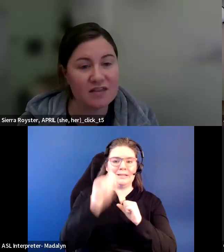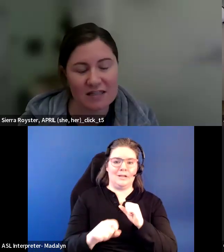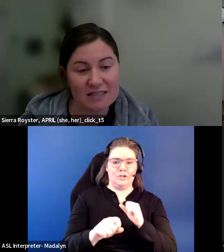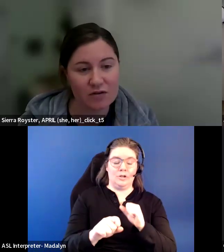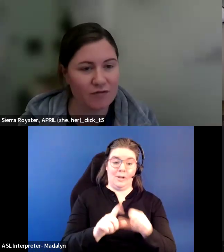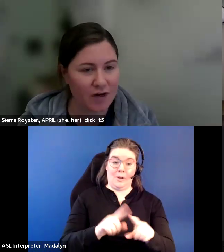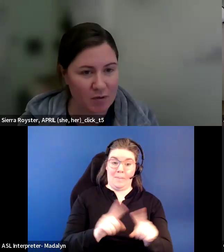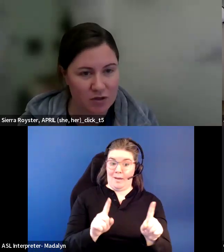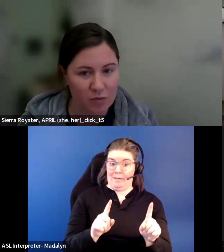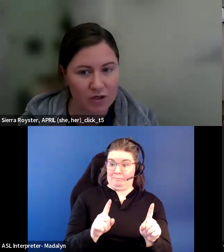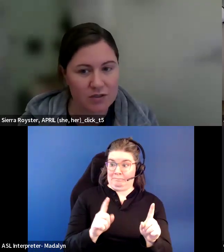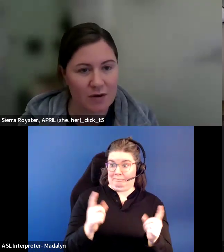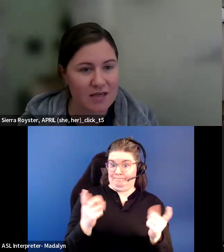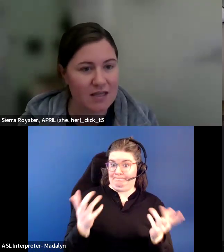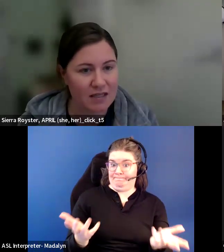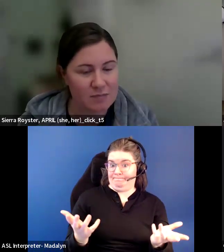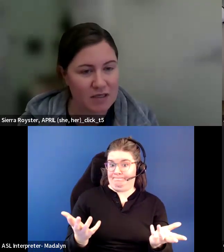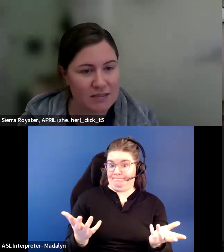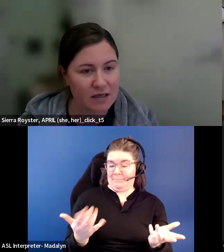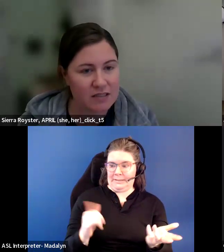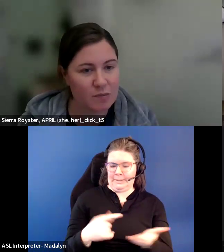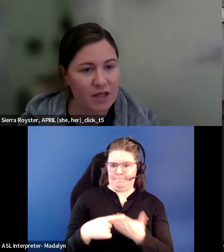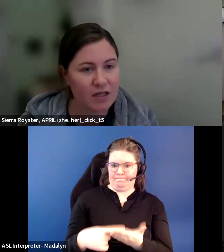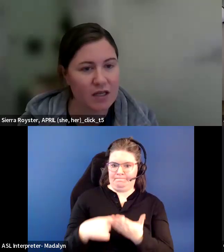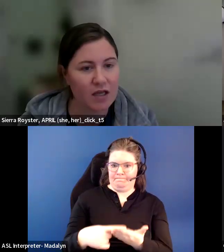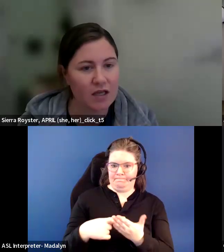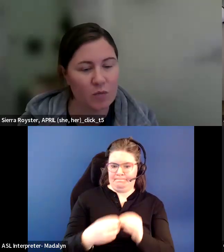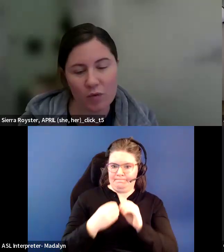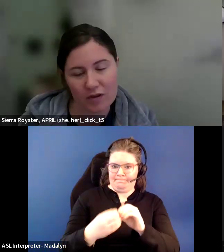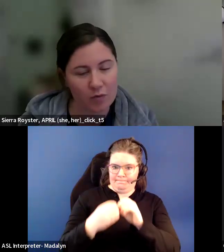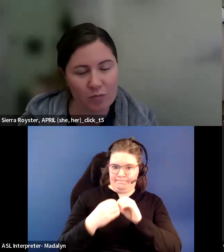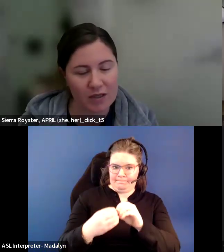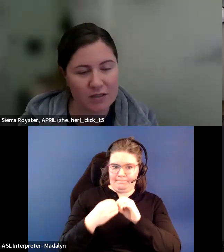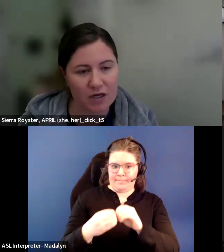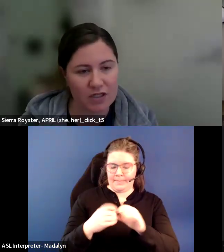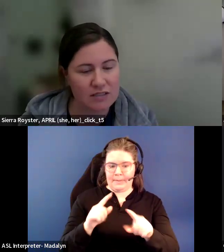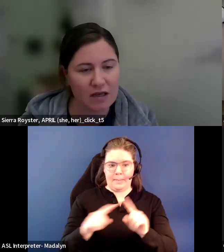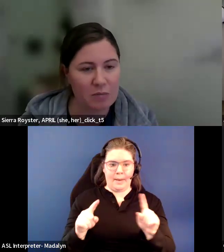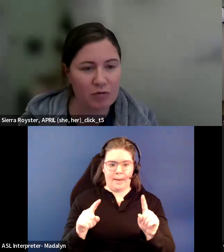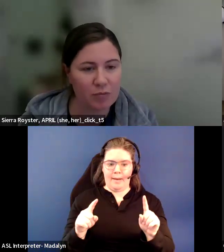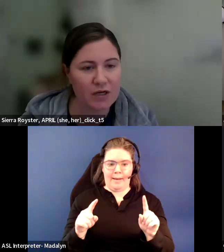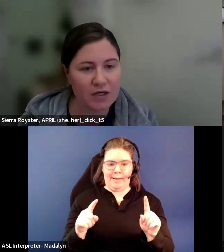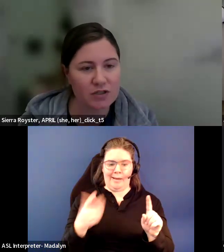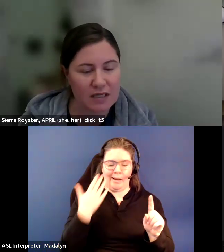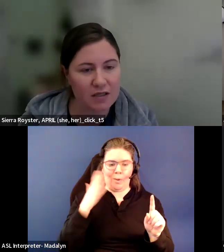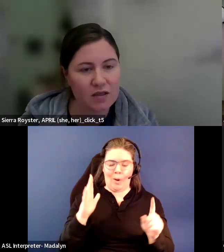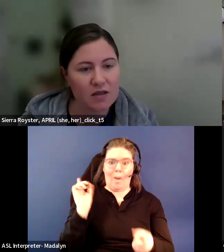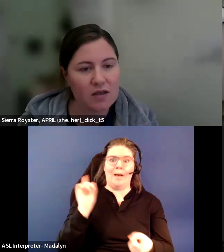Sierra Royster, APRIL (she, her): That's still very much in the work, so I think that is being discussed. But it will. There won't be any direction until April, from what I understand